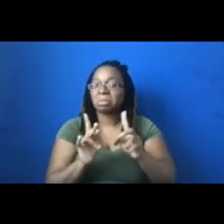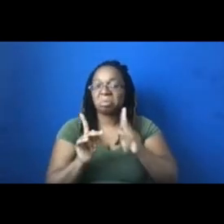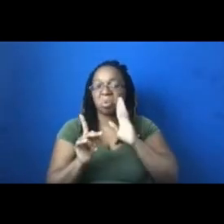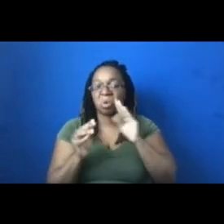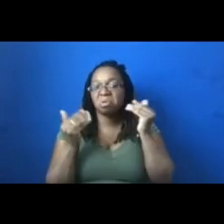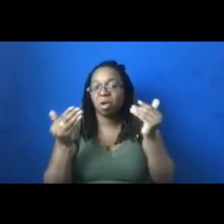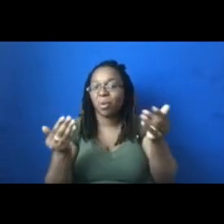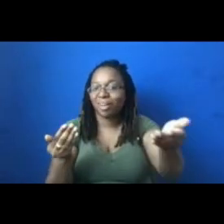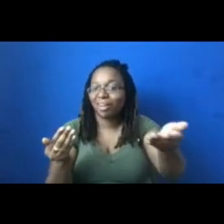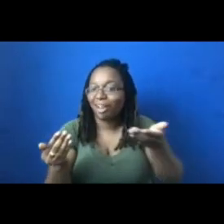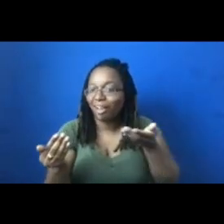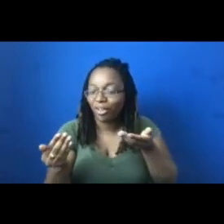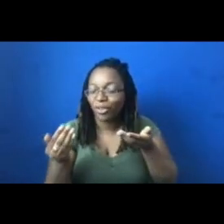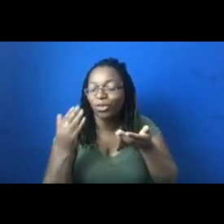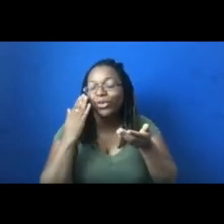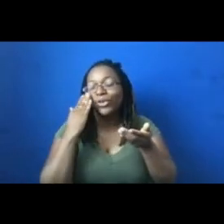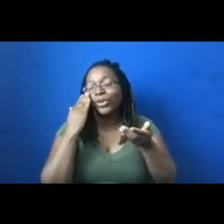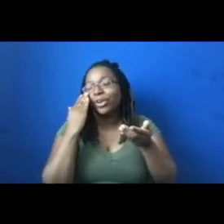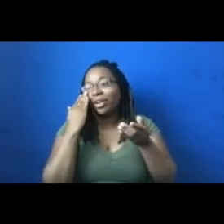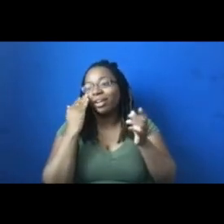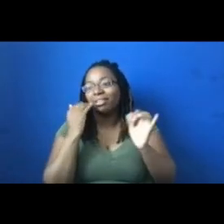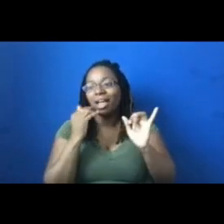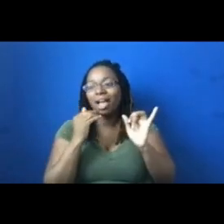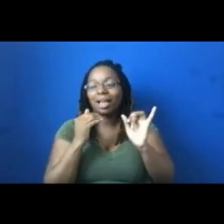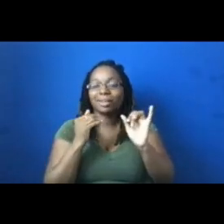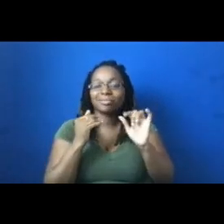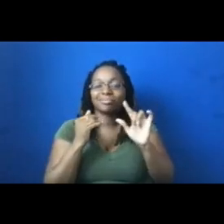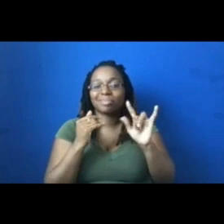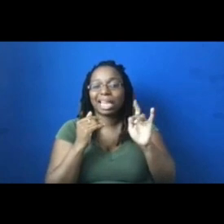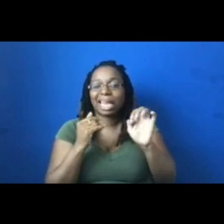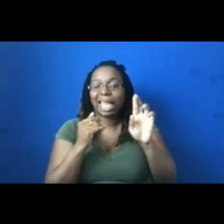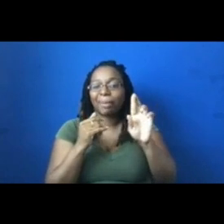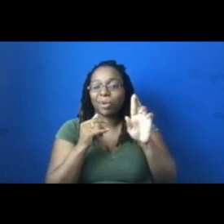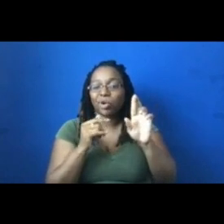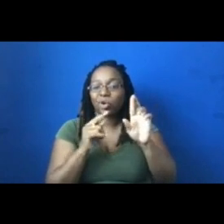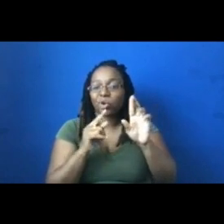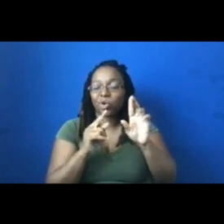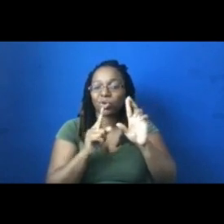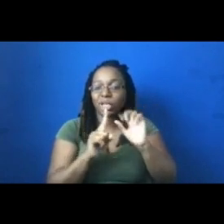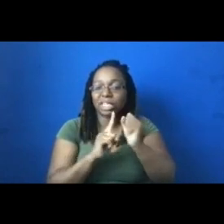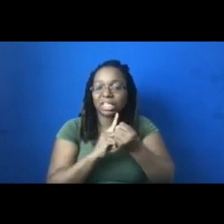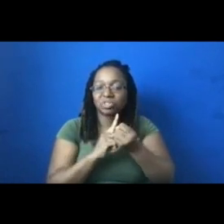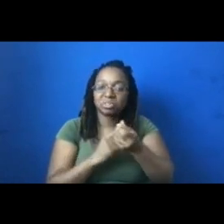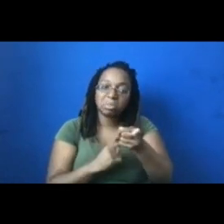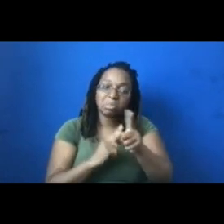essentially labor positions that have climate resilience skill in